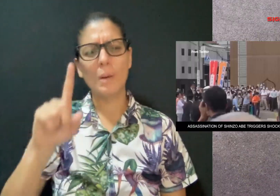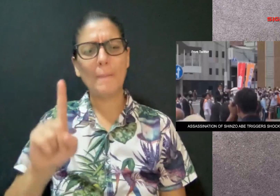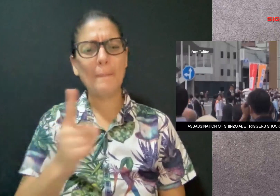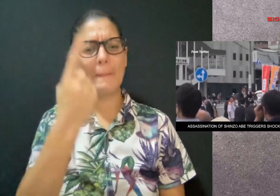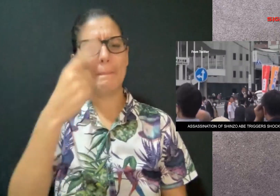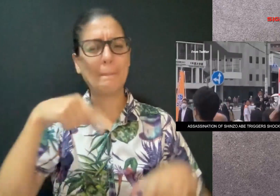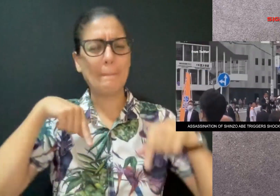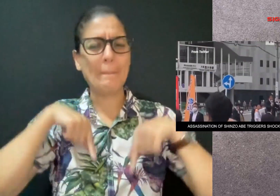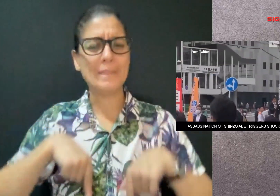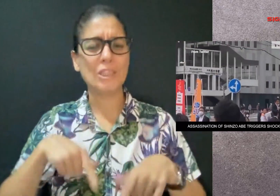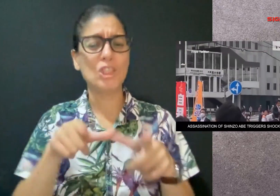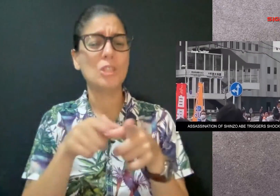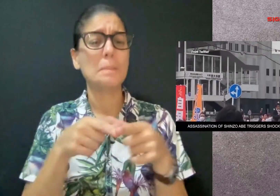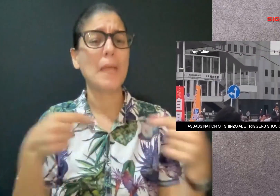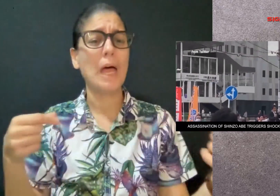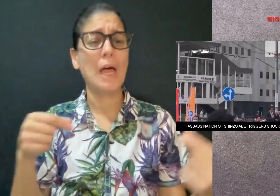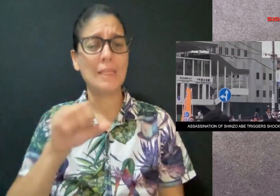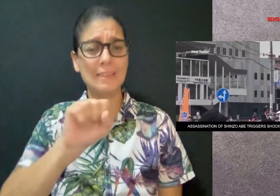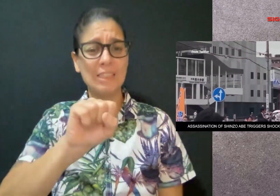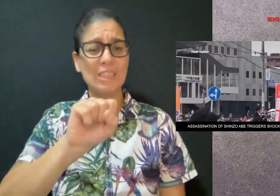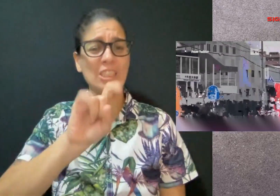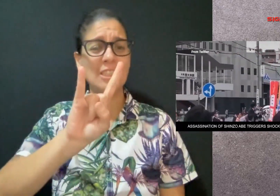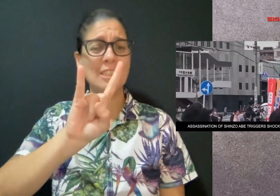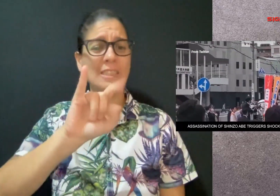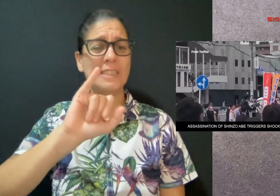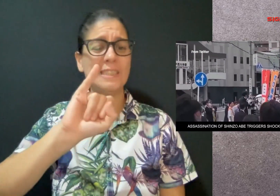the assassination of former Japanese Prime Minister